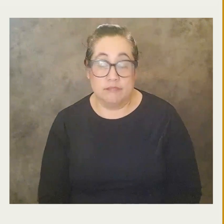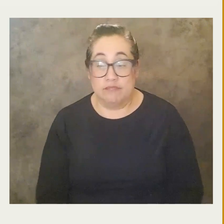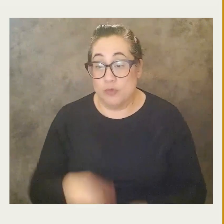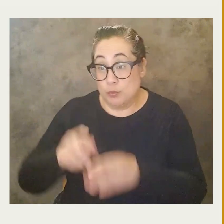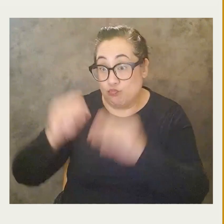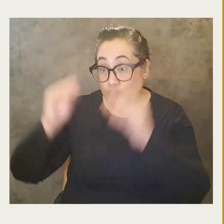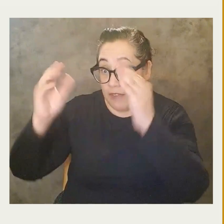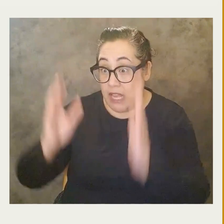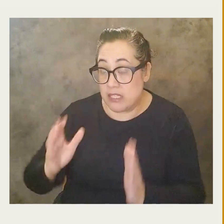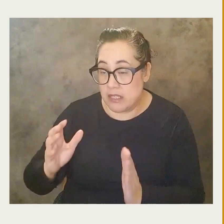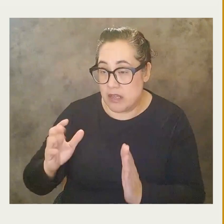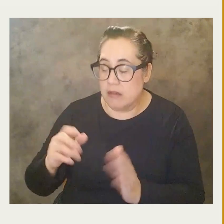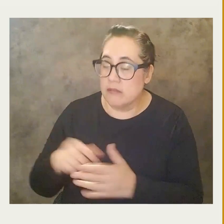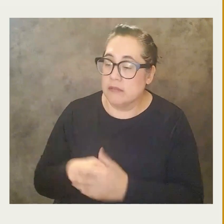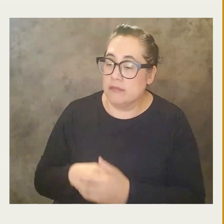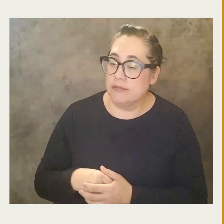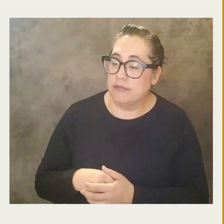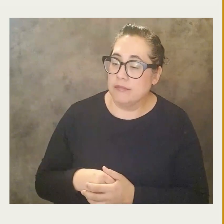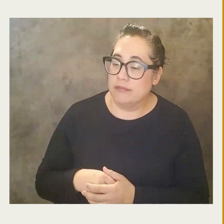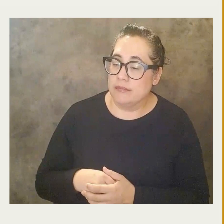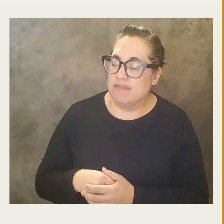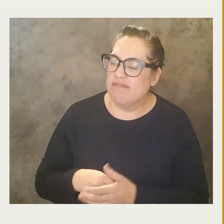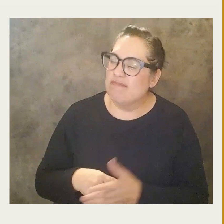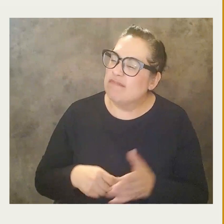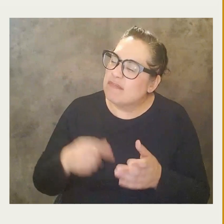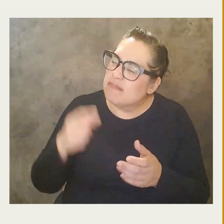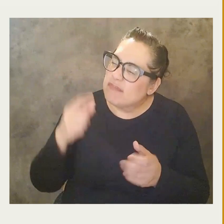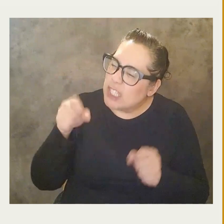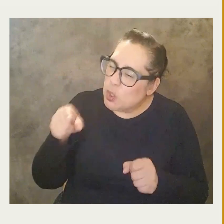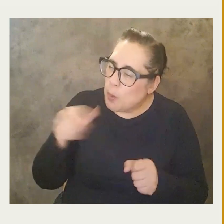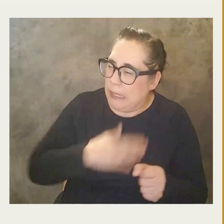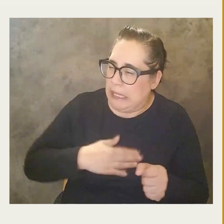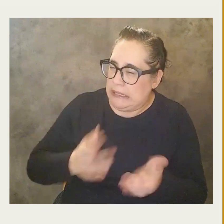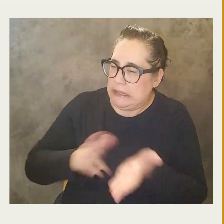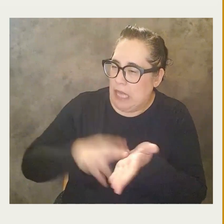To a professor or teacher. Could you please sign this for me?